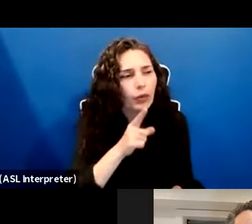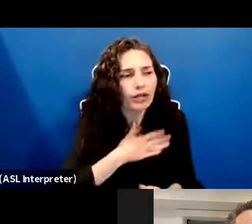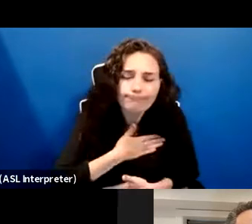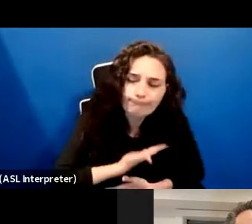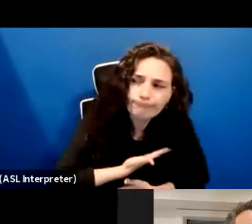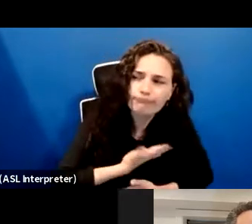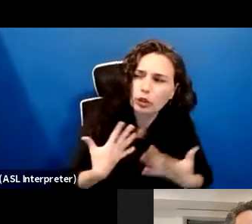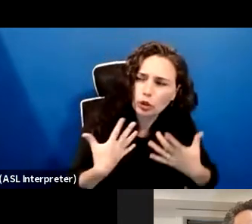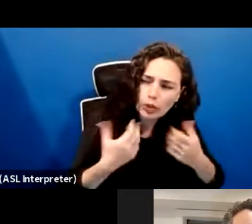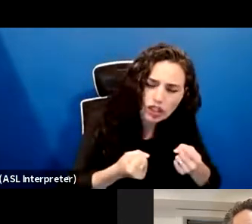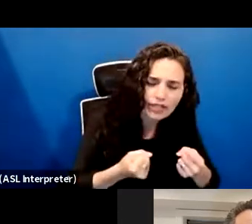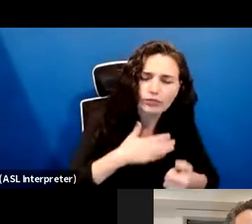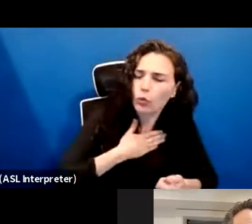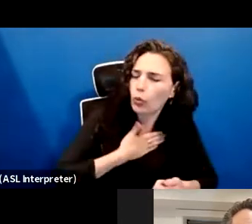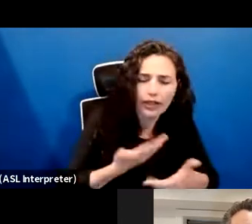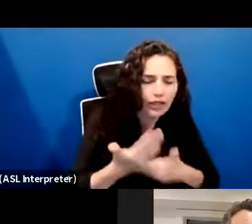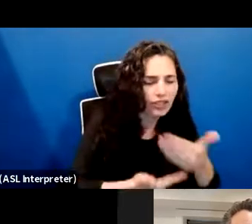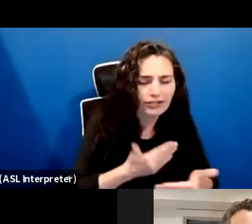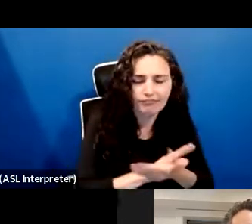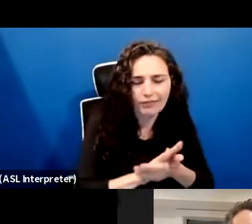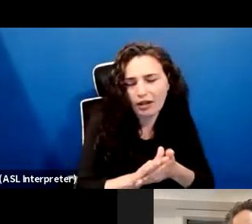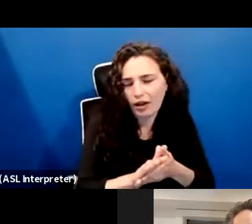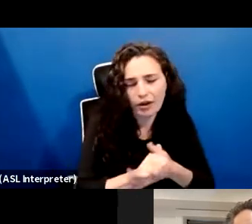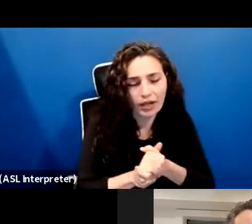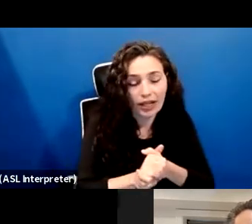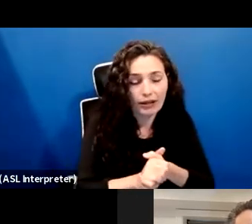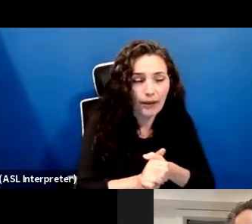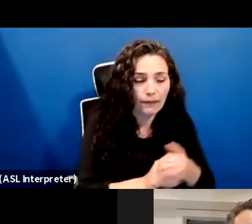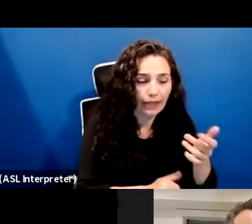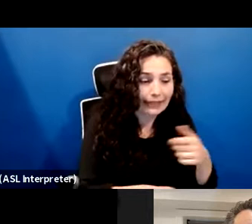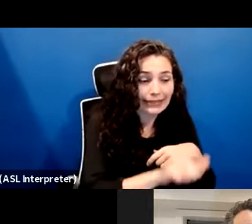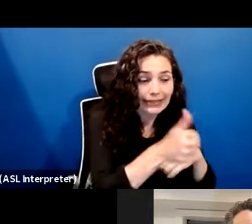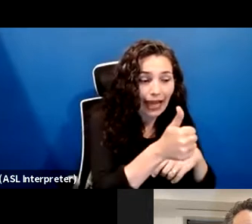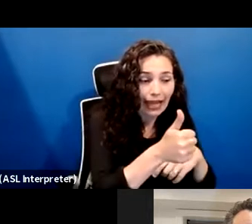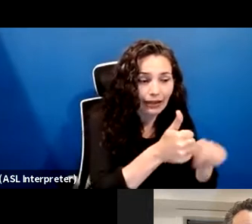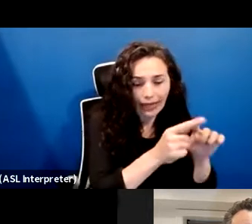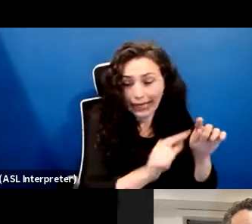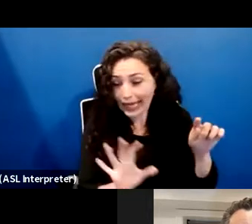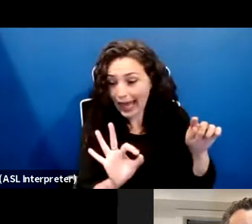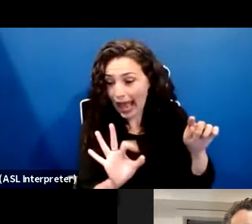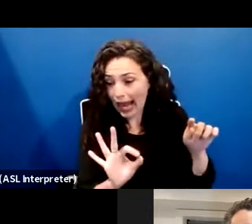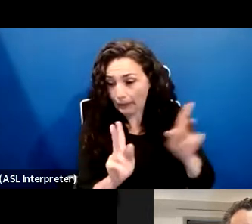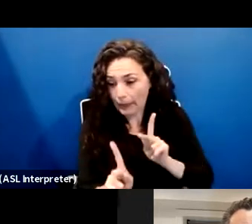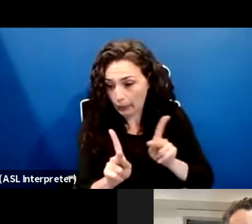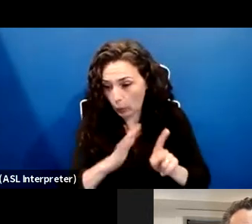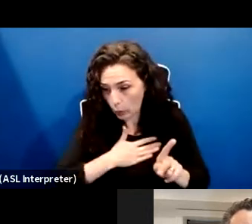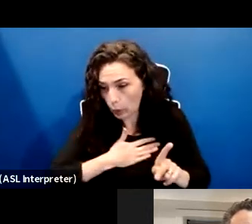and so willing to share. I would say nine out of 10 times willing to share their story and sort of pay it forward if you will.